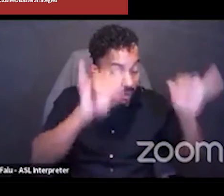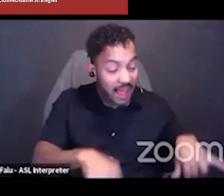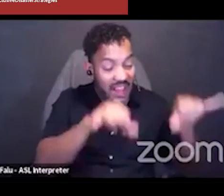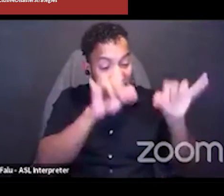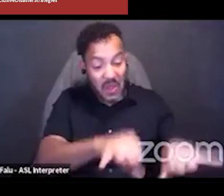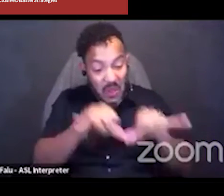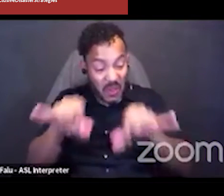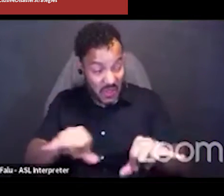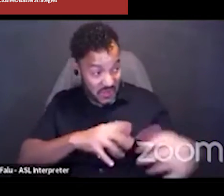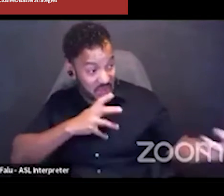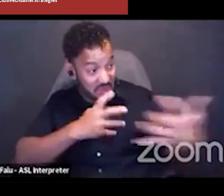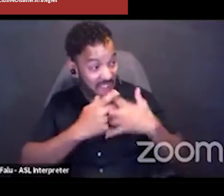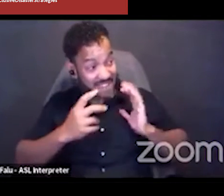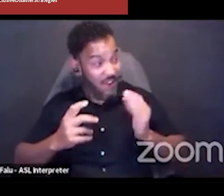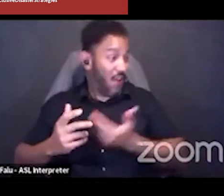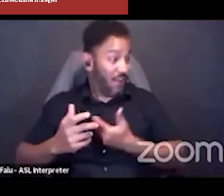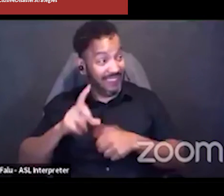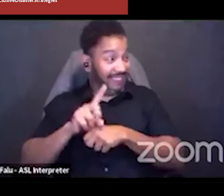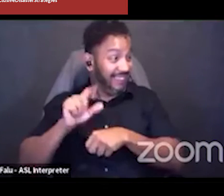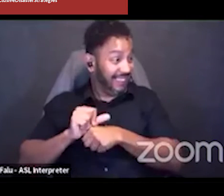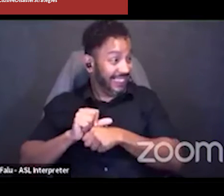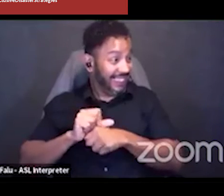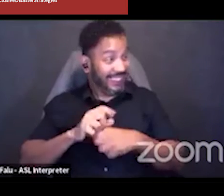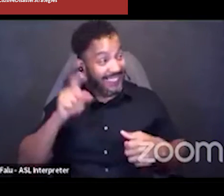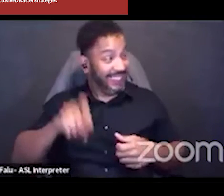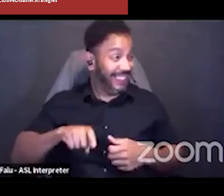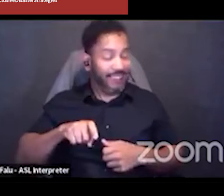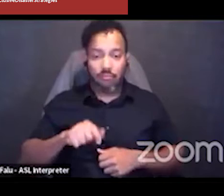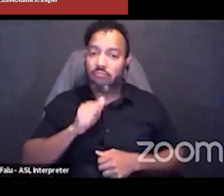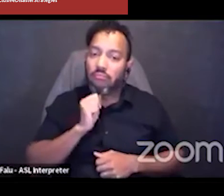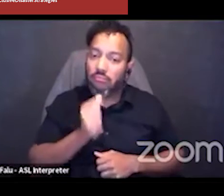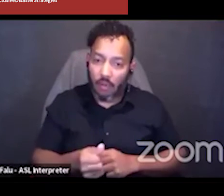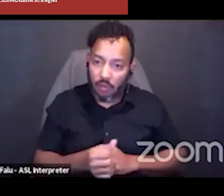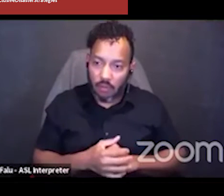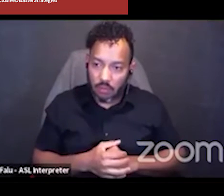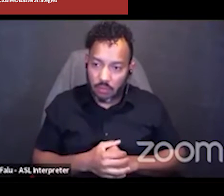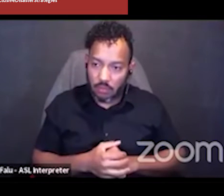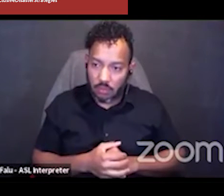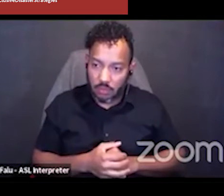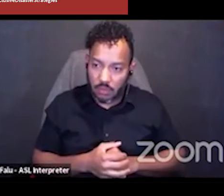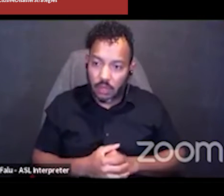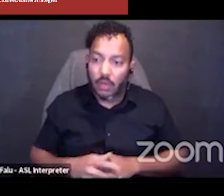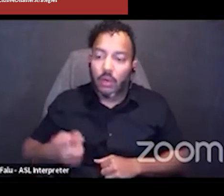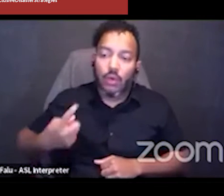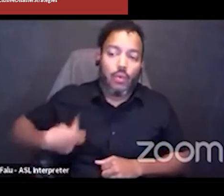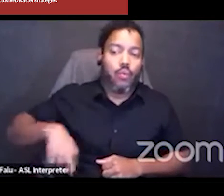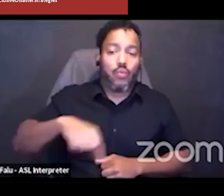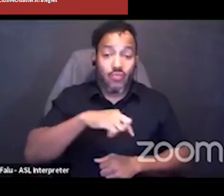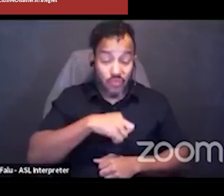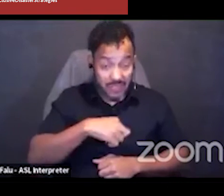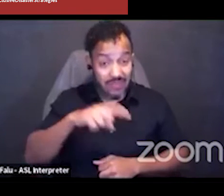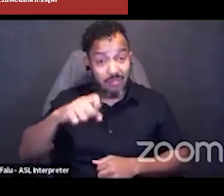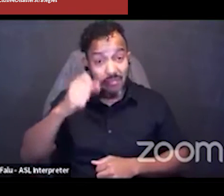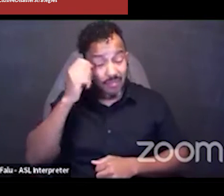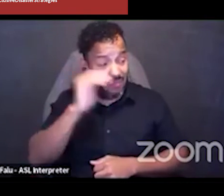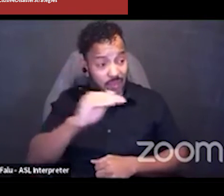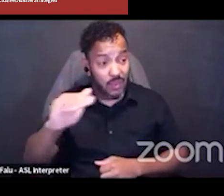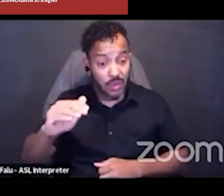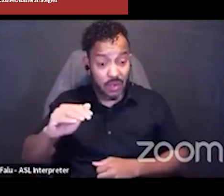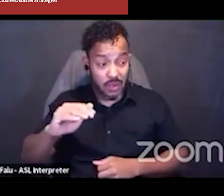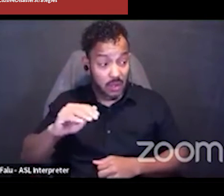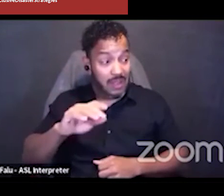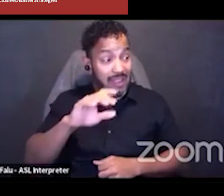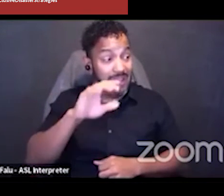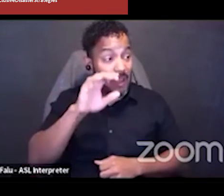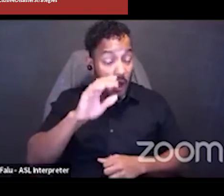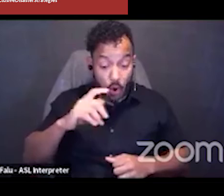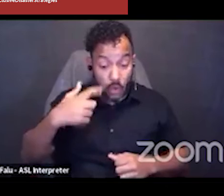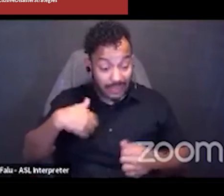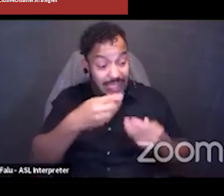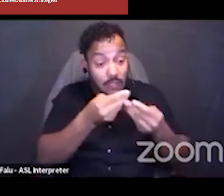And it is needed that we are part and that we are included in the creation of the solutions.